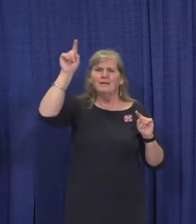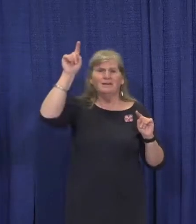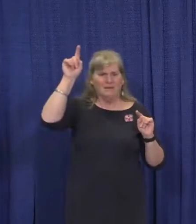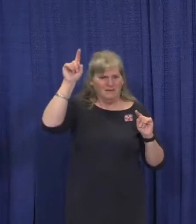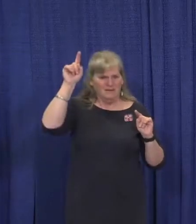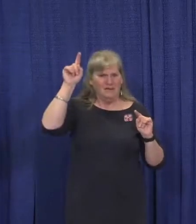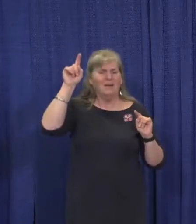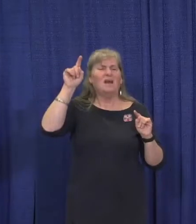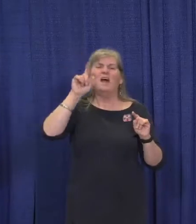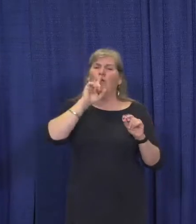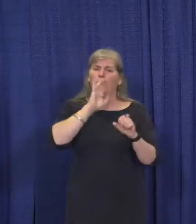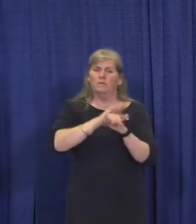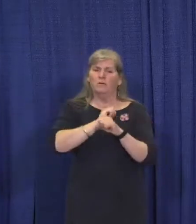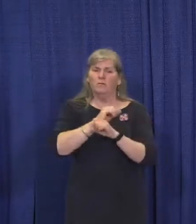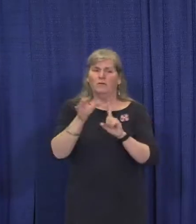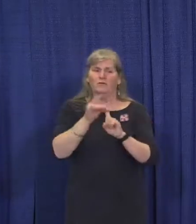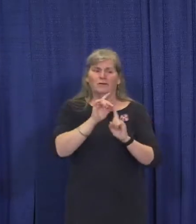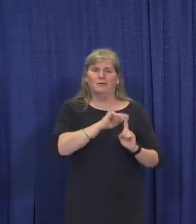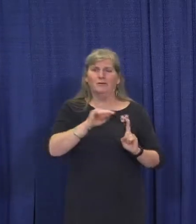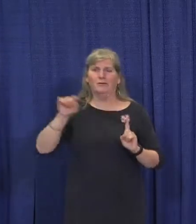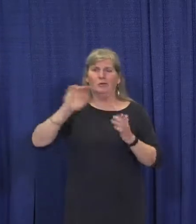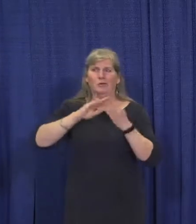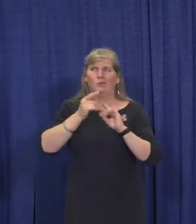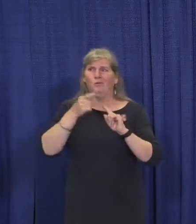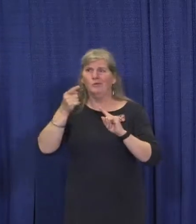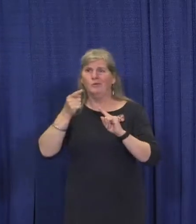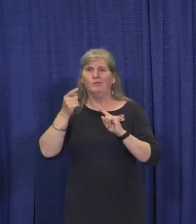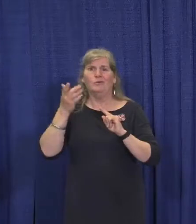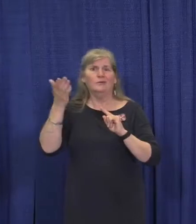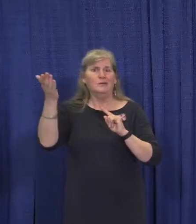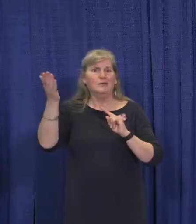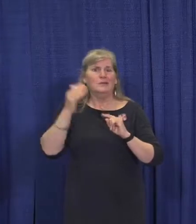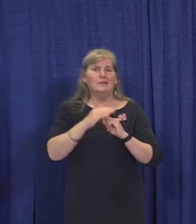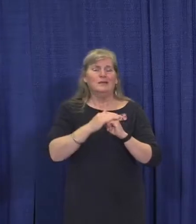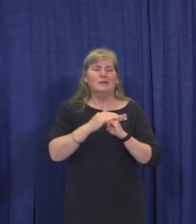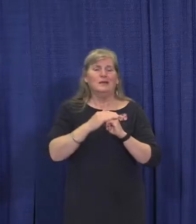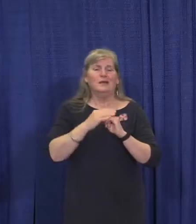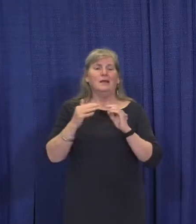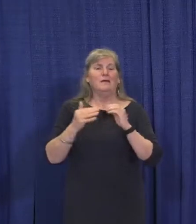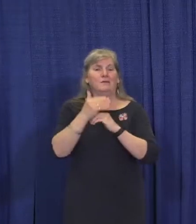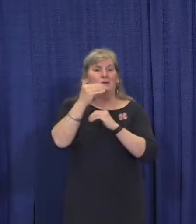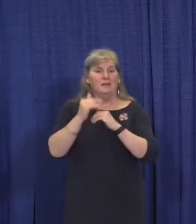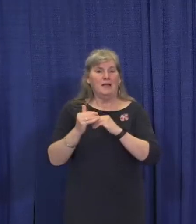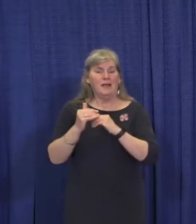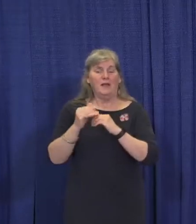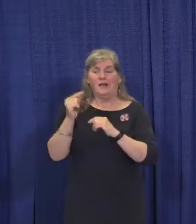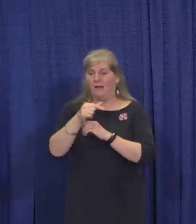have confirmed cases within your family is in the first nations governments are working